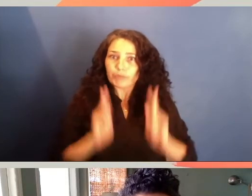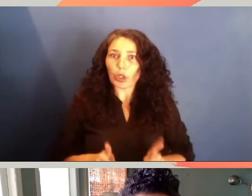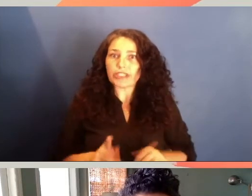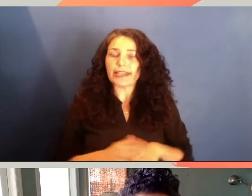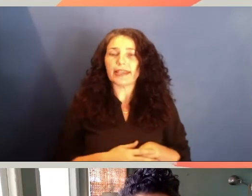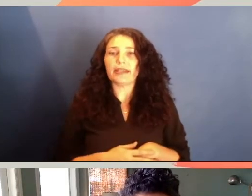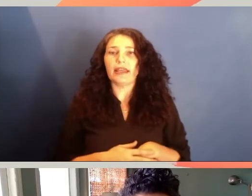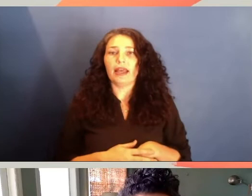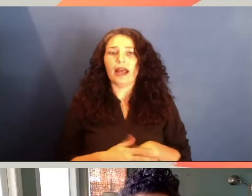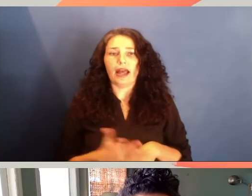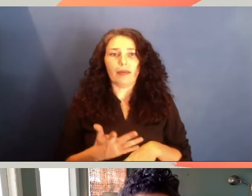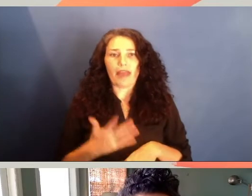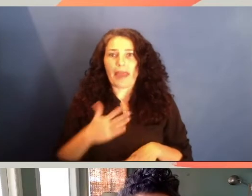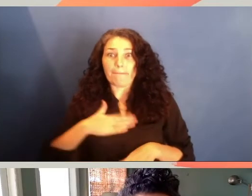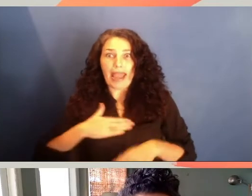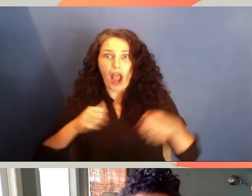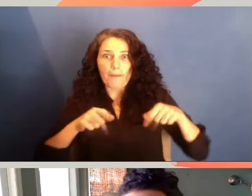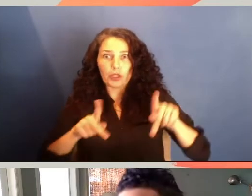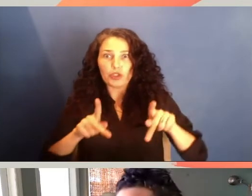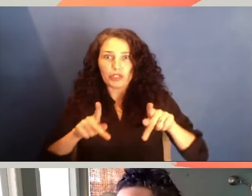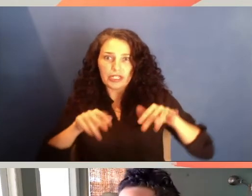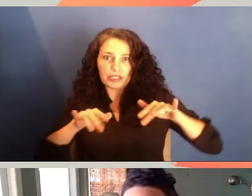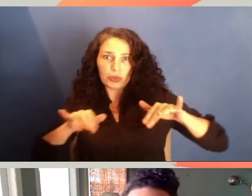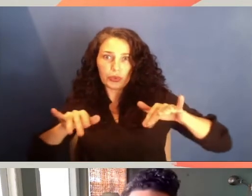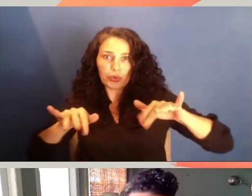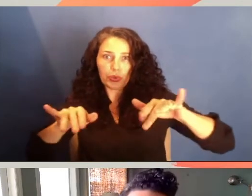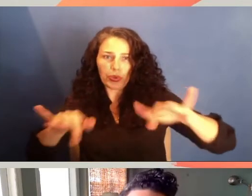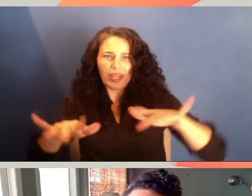Are you feeling that? Am I crazy? Well, I know I'm crazy, but.